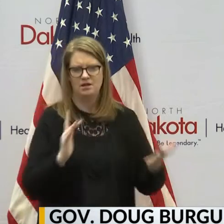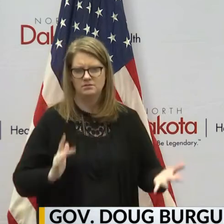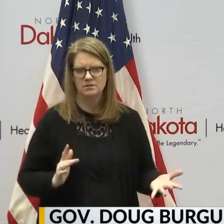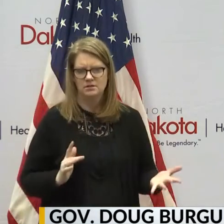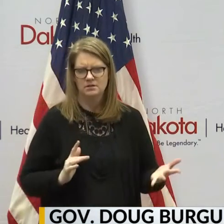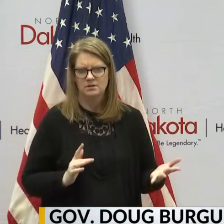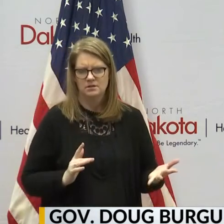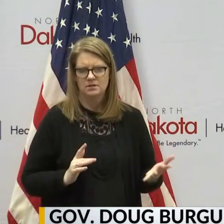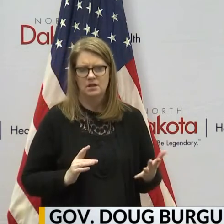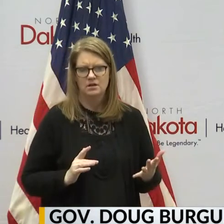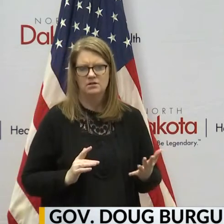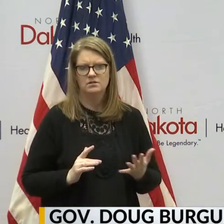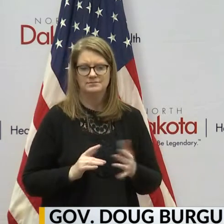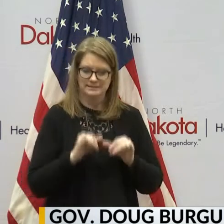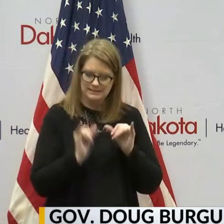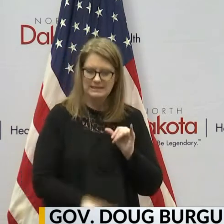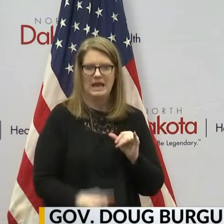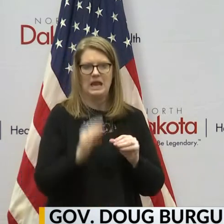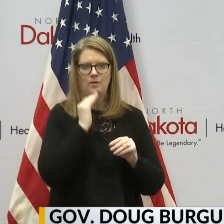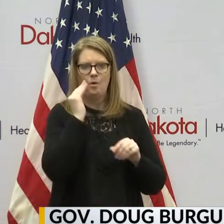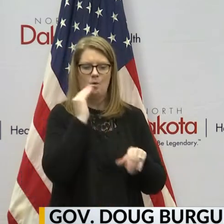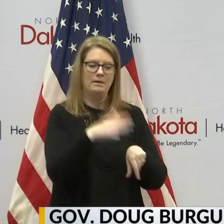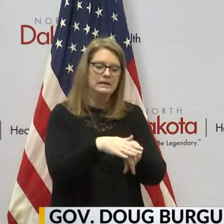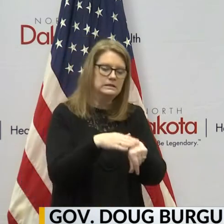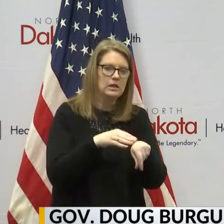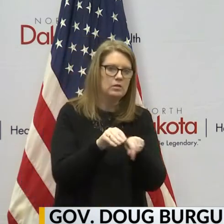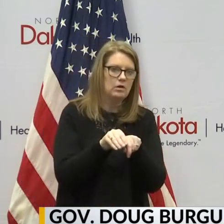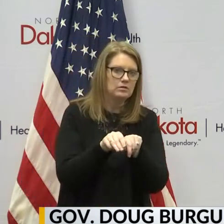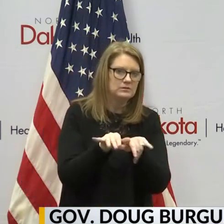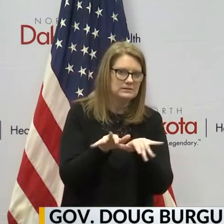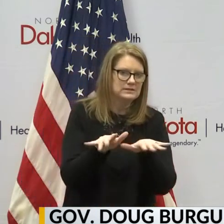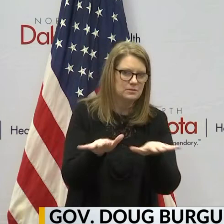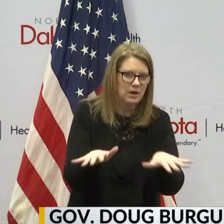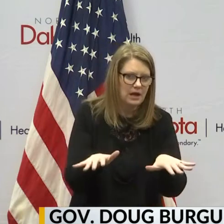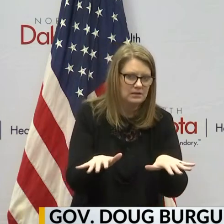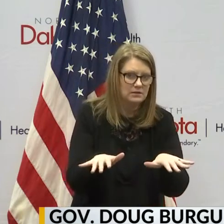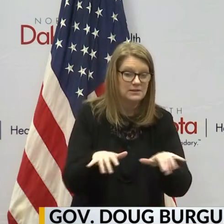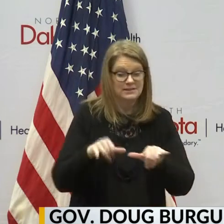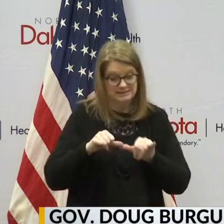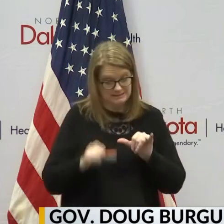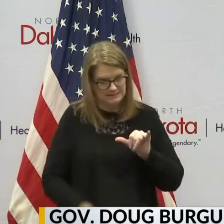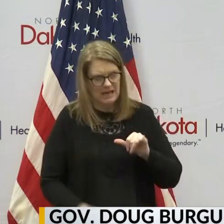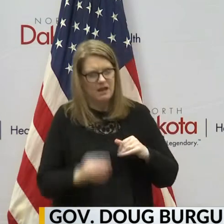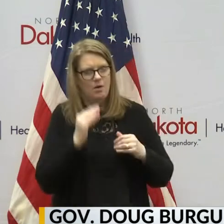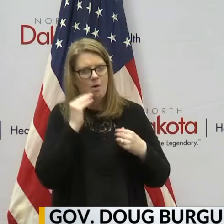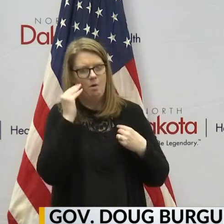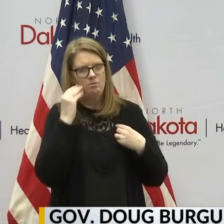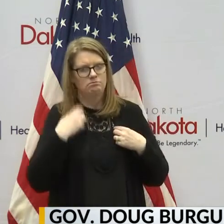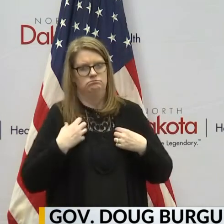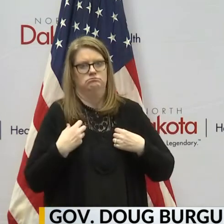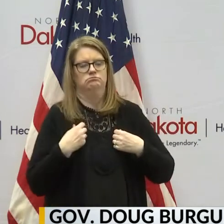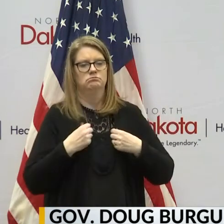TRIPS OR SHORTENED TRIPS, HAVE LESS CONTACT WITH PEOPLE YOU ARE DOING THOSE TRIPS, ANYTHING YOU CAN DO TO REDUCE CONTACT IS A WAY TO SLOW, HELP SLOW THE